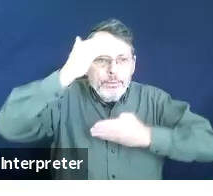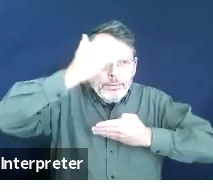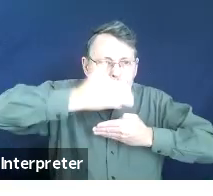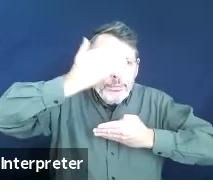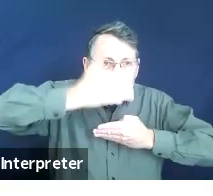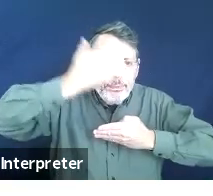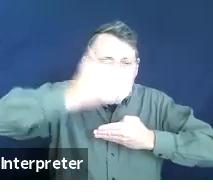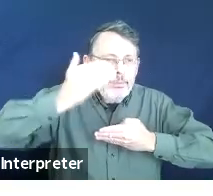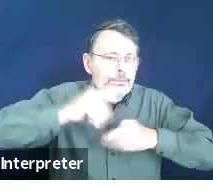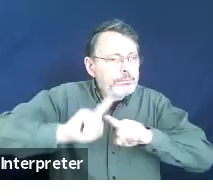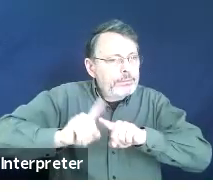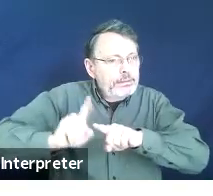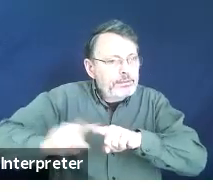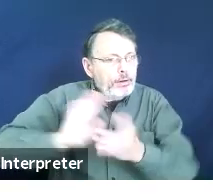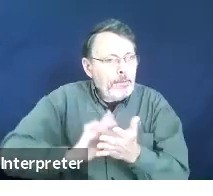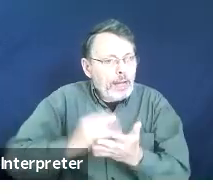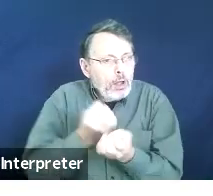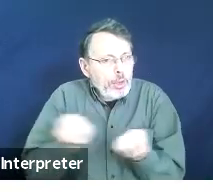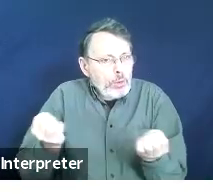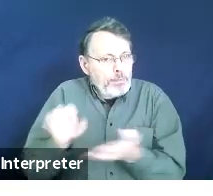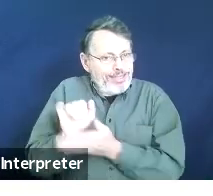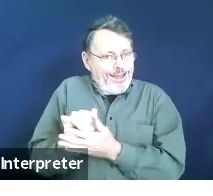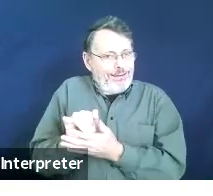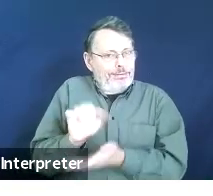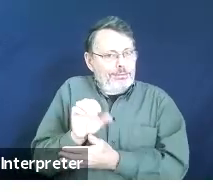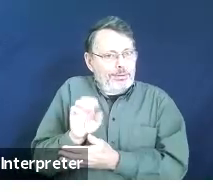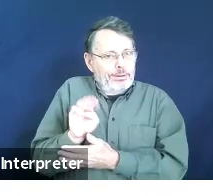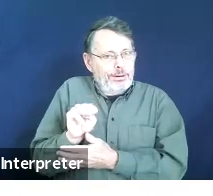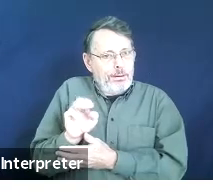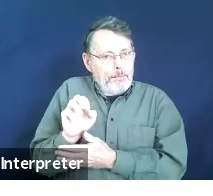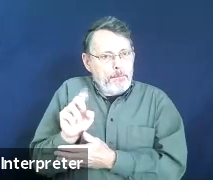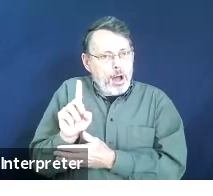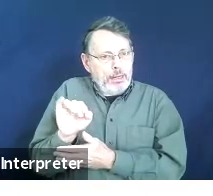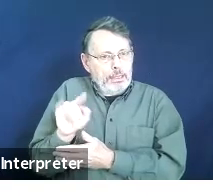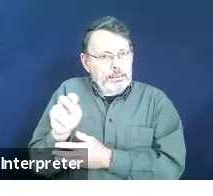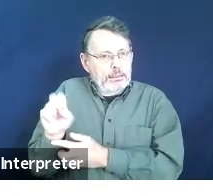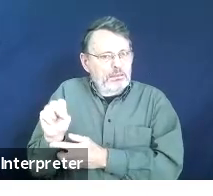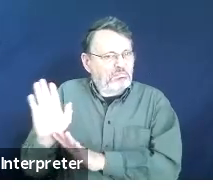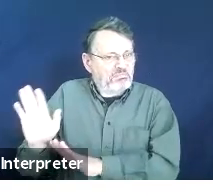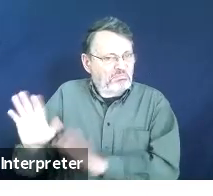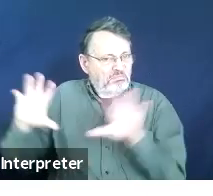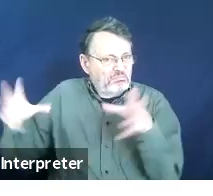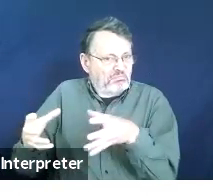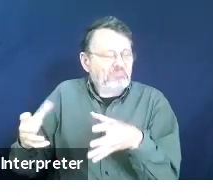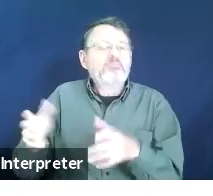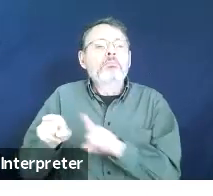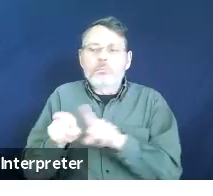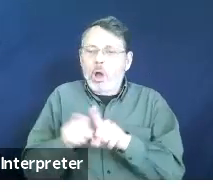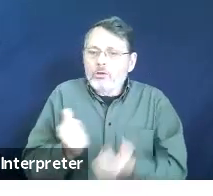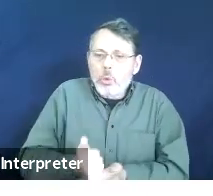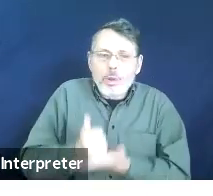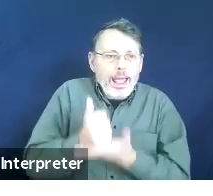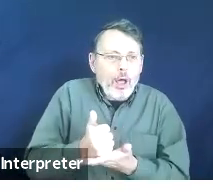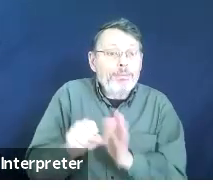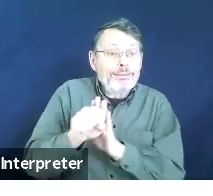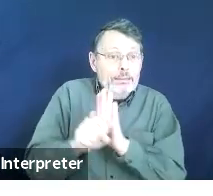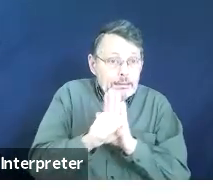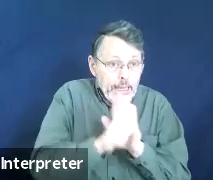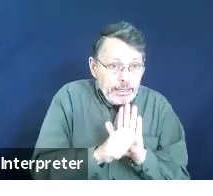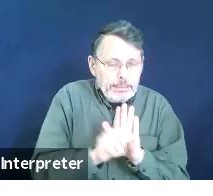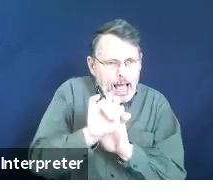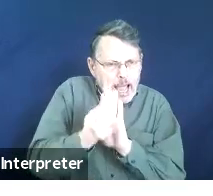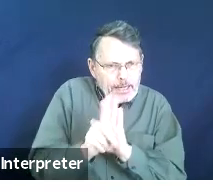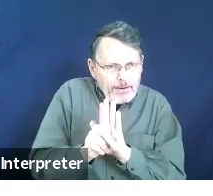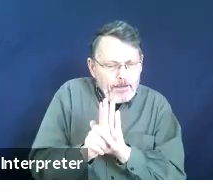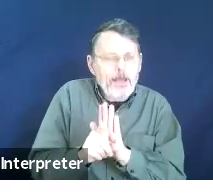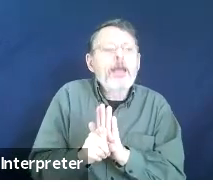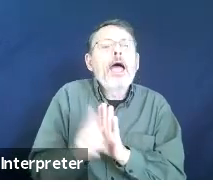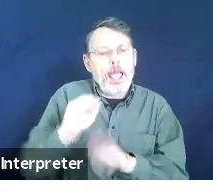some of the other medical equipment. We also help states identify and establish testing